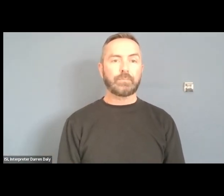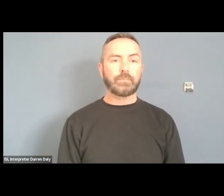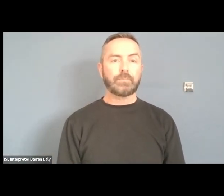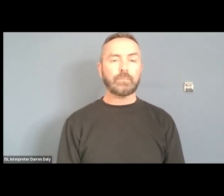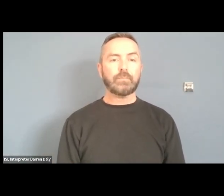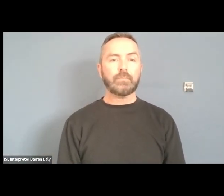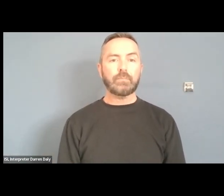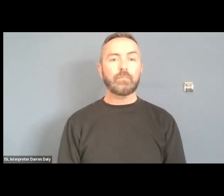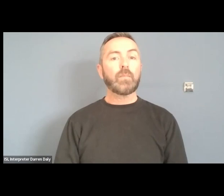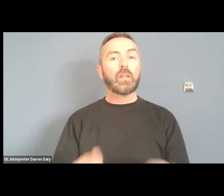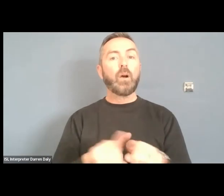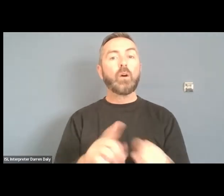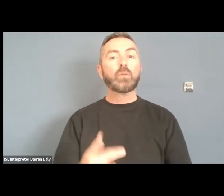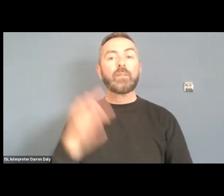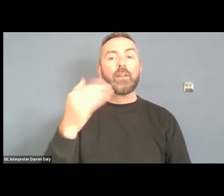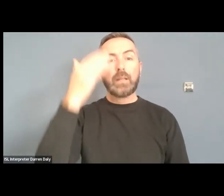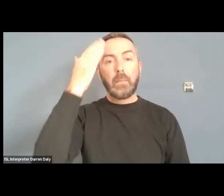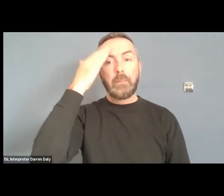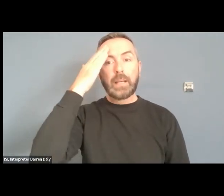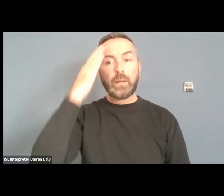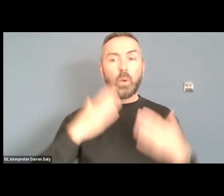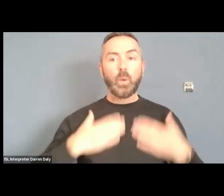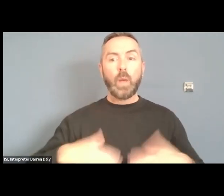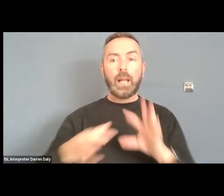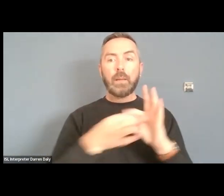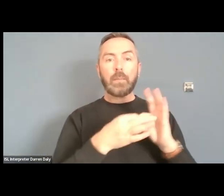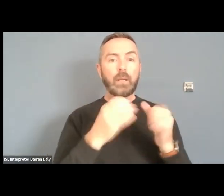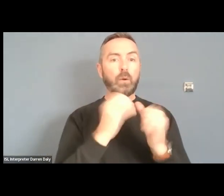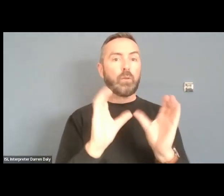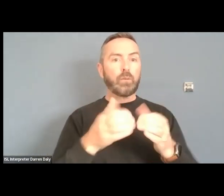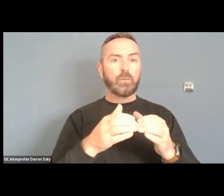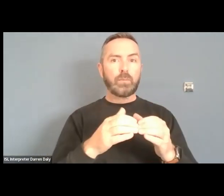So we also found that the mental well-being of other groups was also below average.